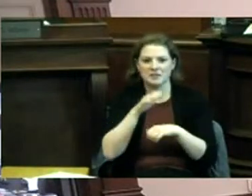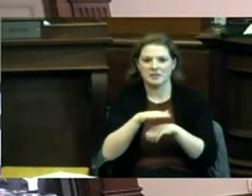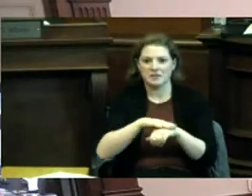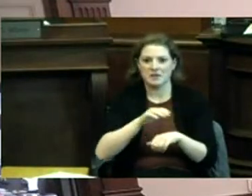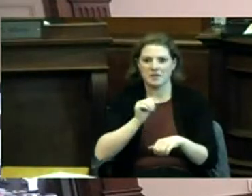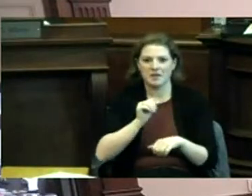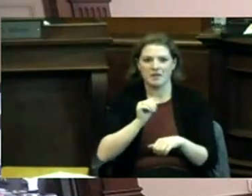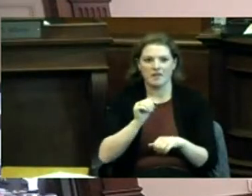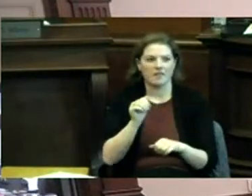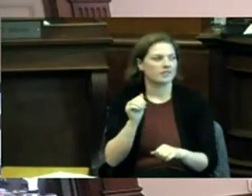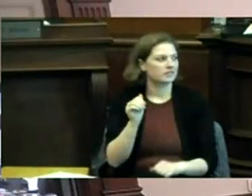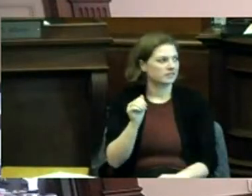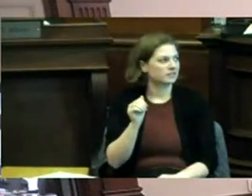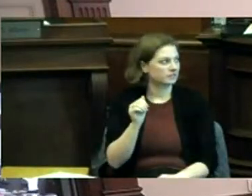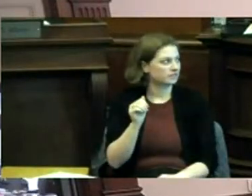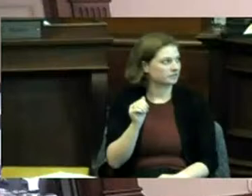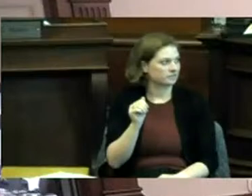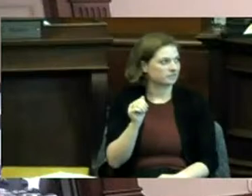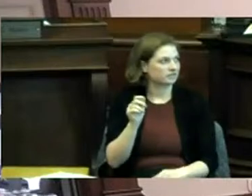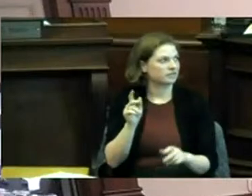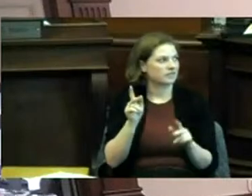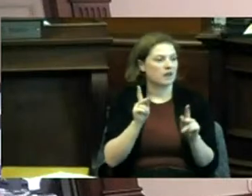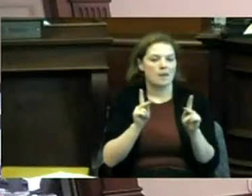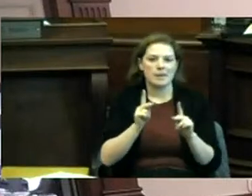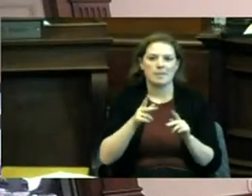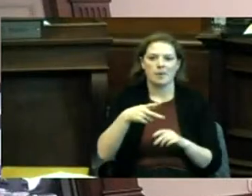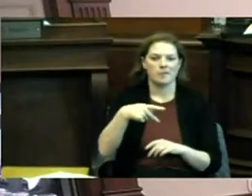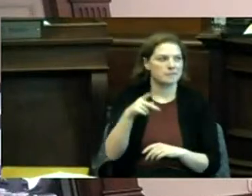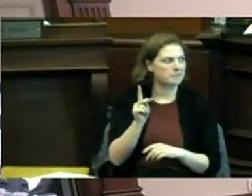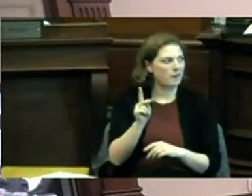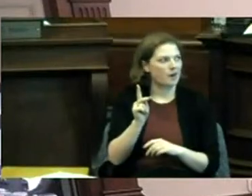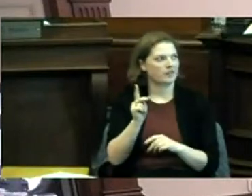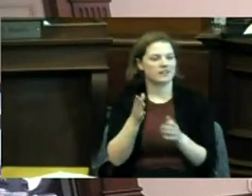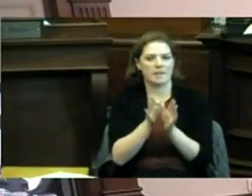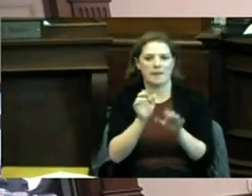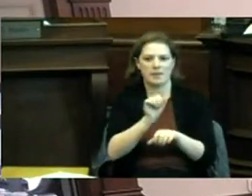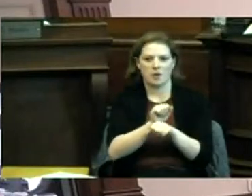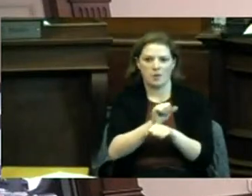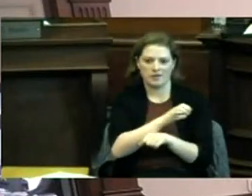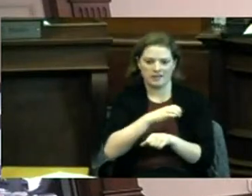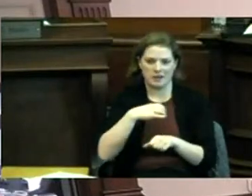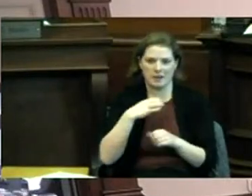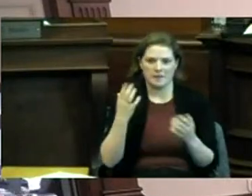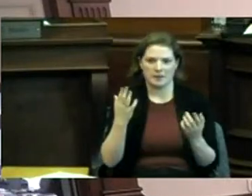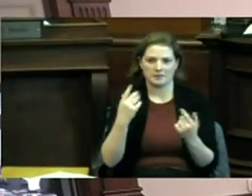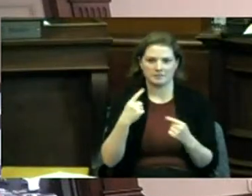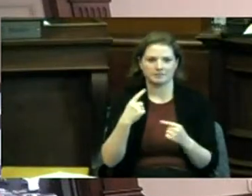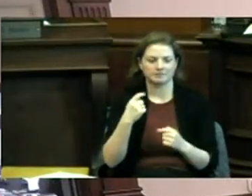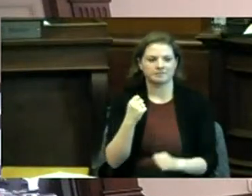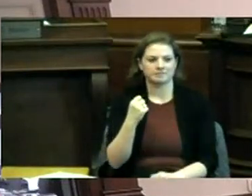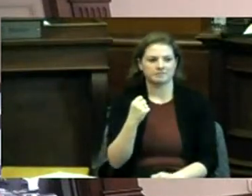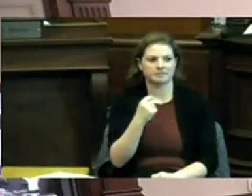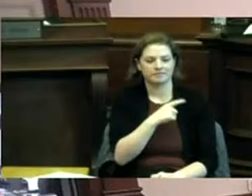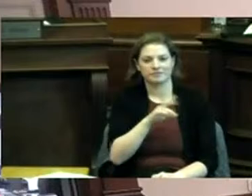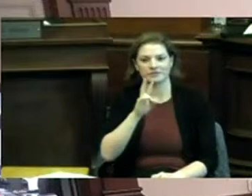afternoon. At this time, I will call the people parks and Parks